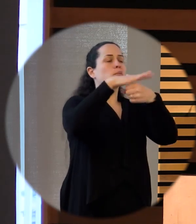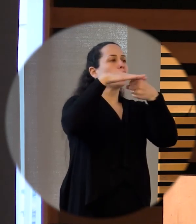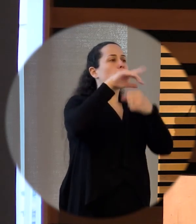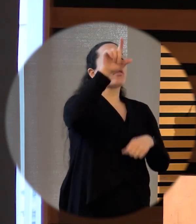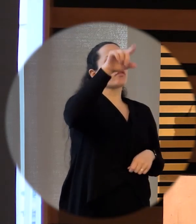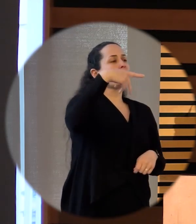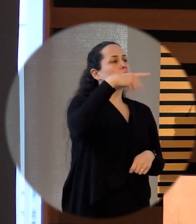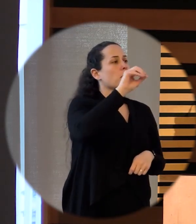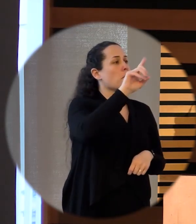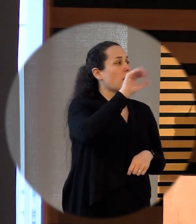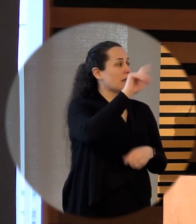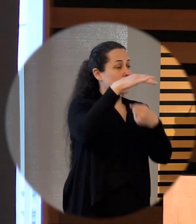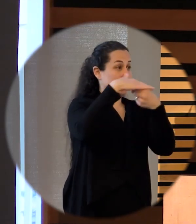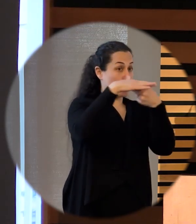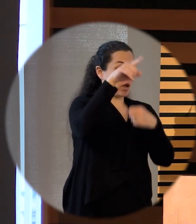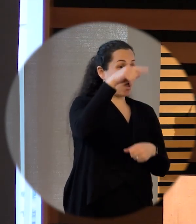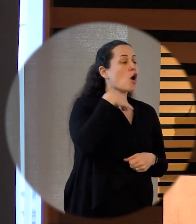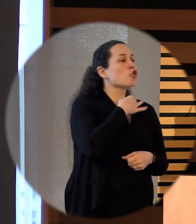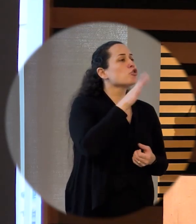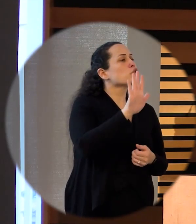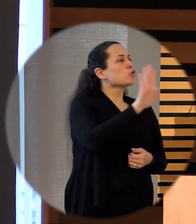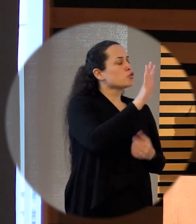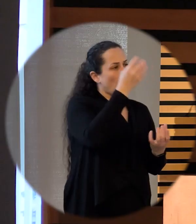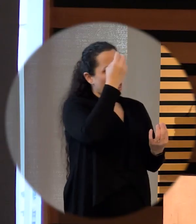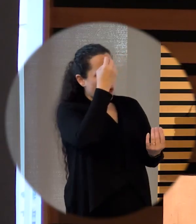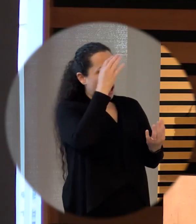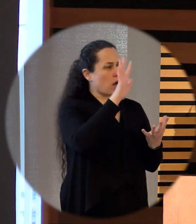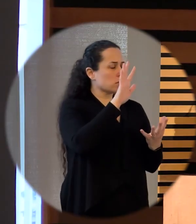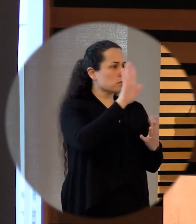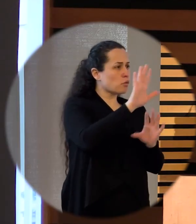back. We have it set up and we'd love to hear your thoughts, what you've heard this evening. You can